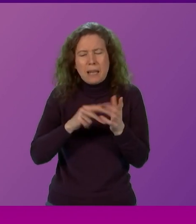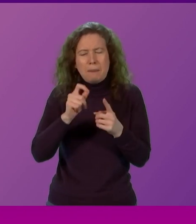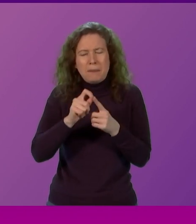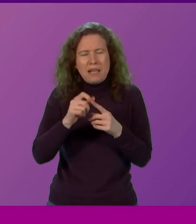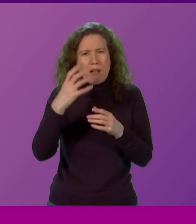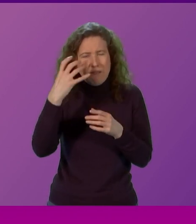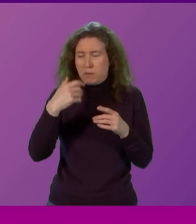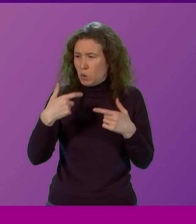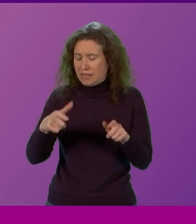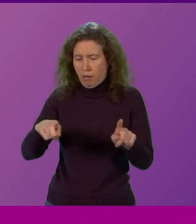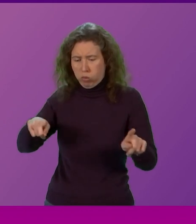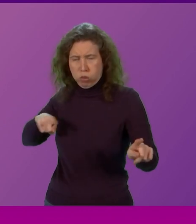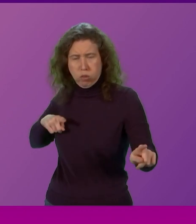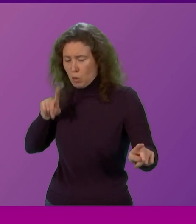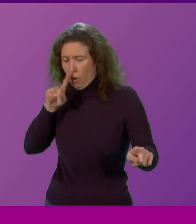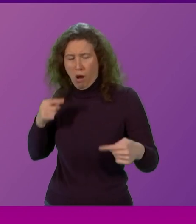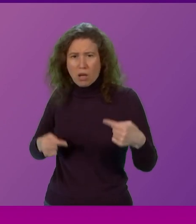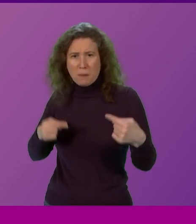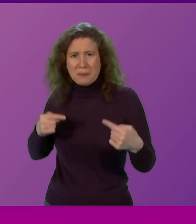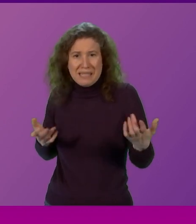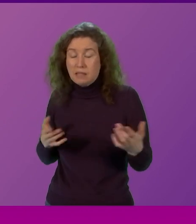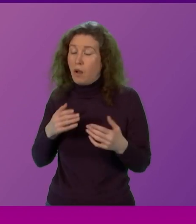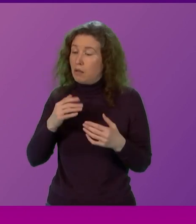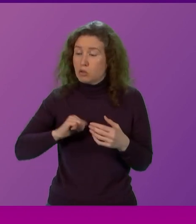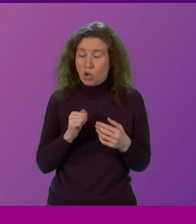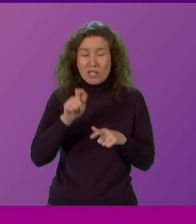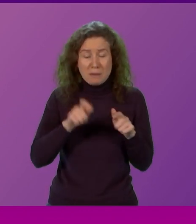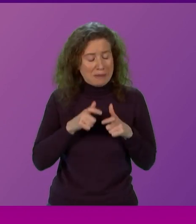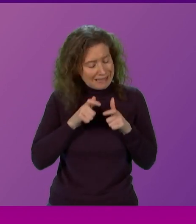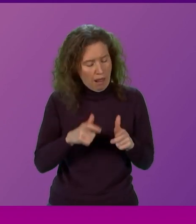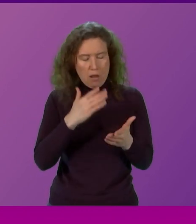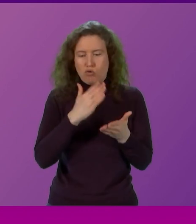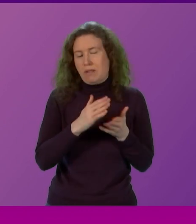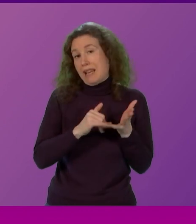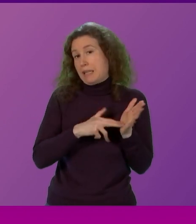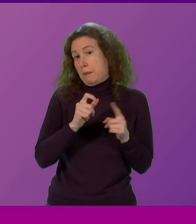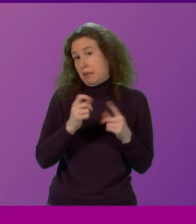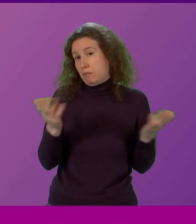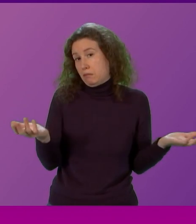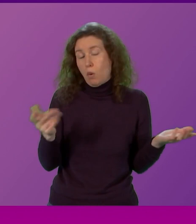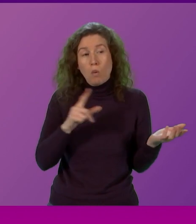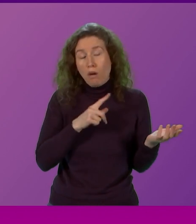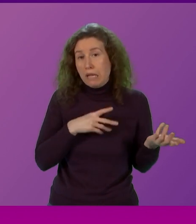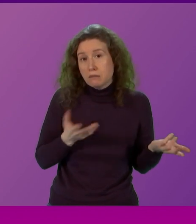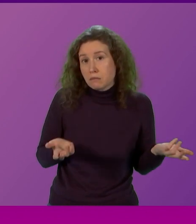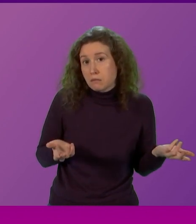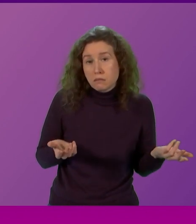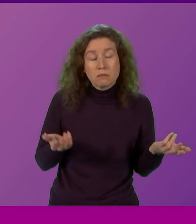That says that the people of Scotland continue to put their trust in us. Why do they do that?